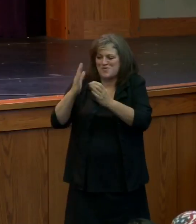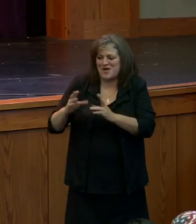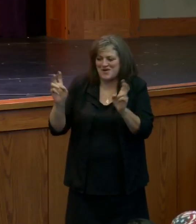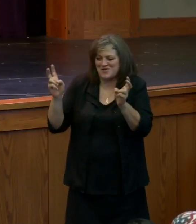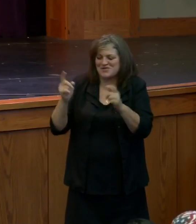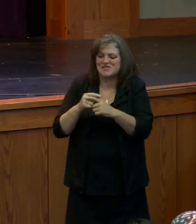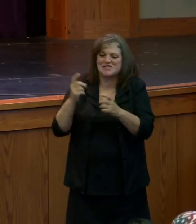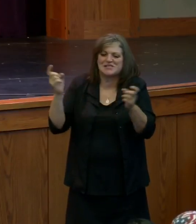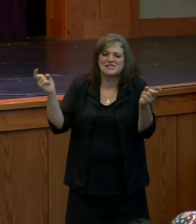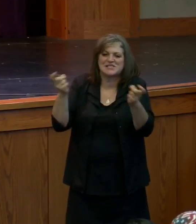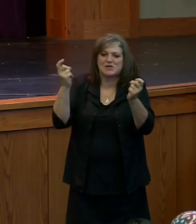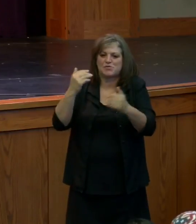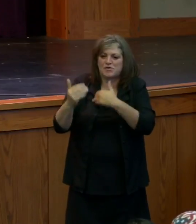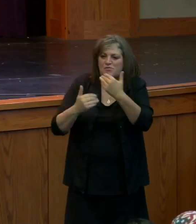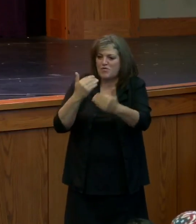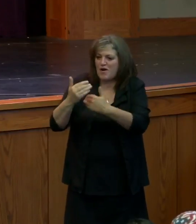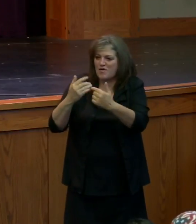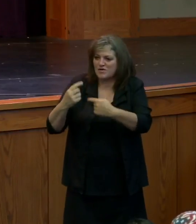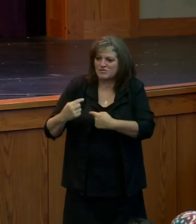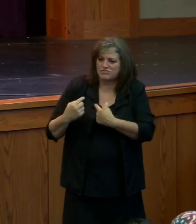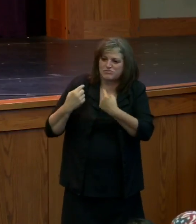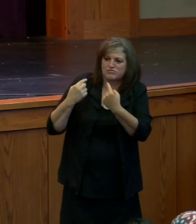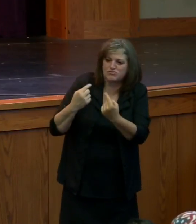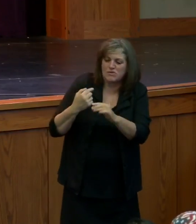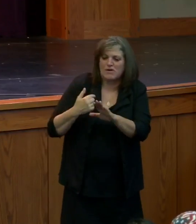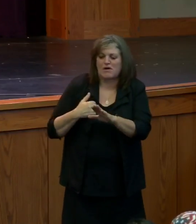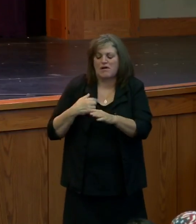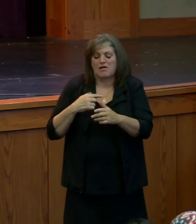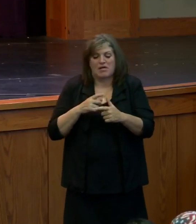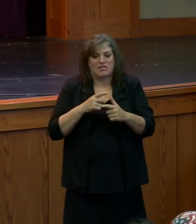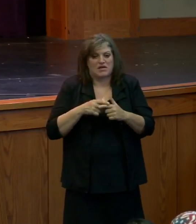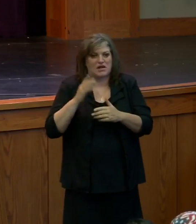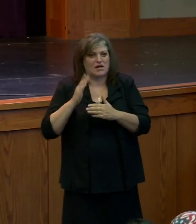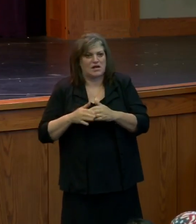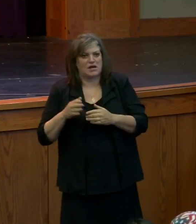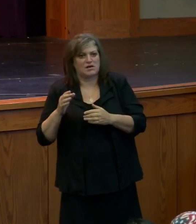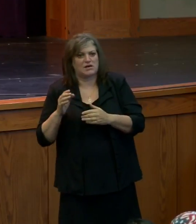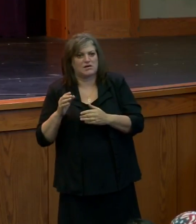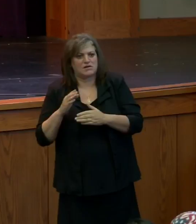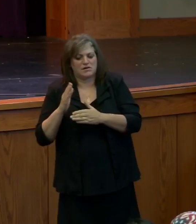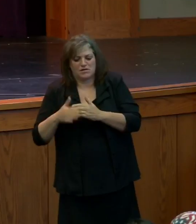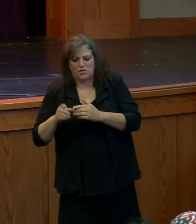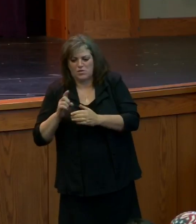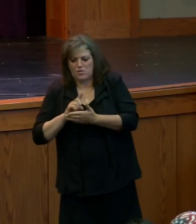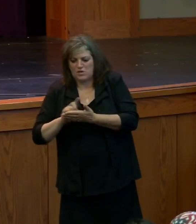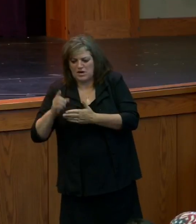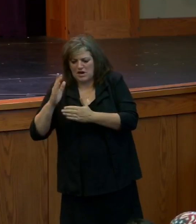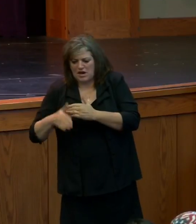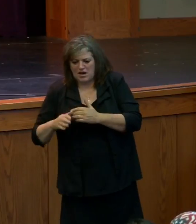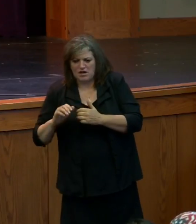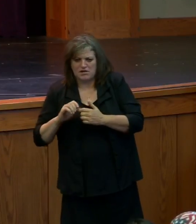PROGRESS THAT WE MADE AND I ENDED THE WEEK MOURNING WITH MY